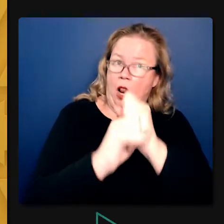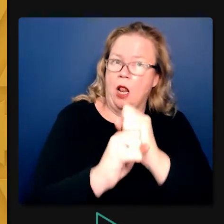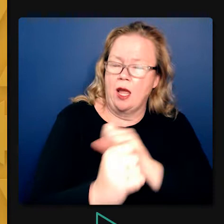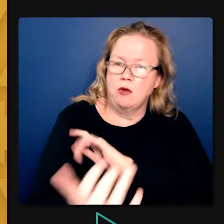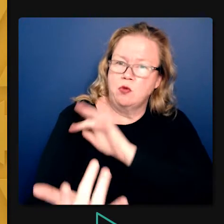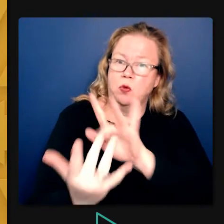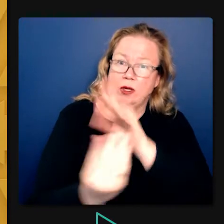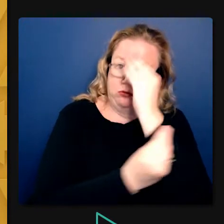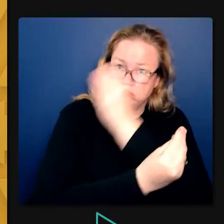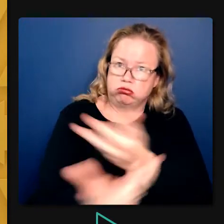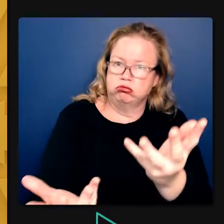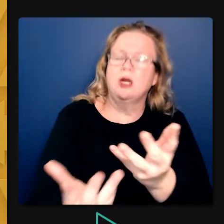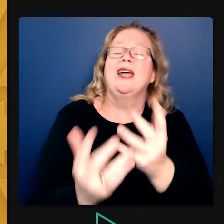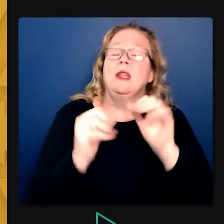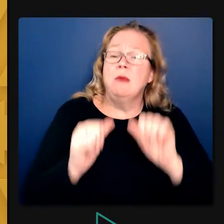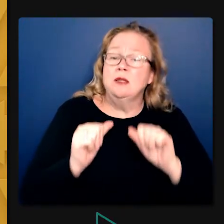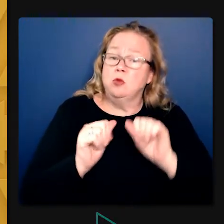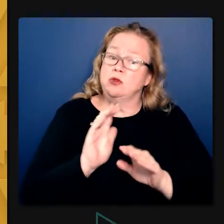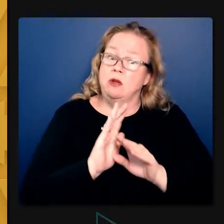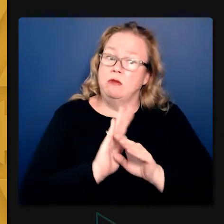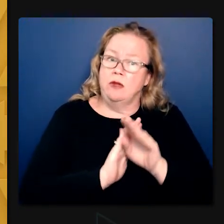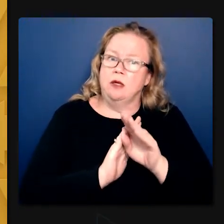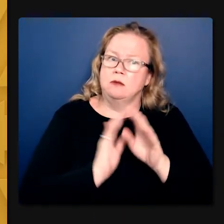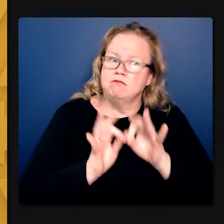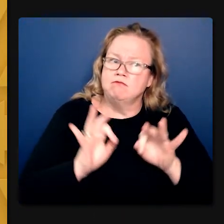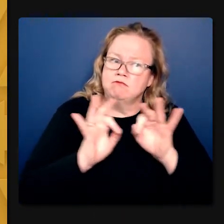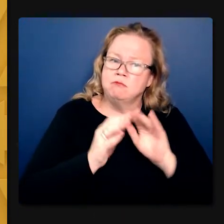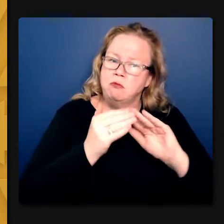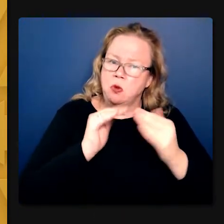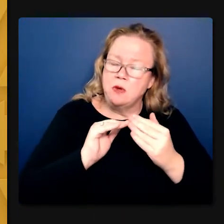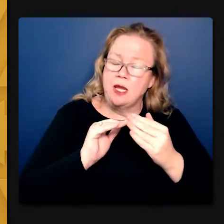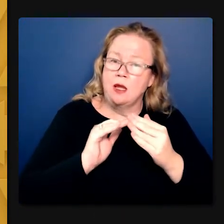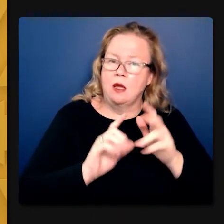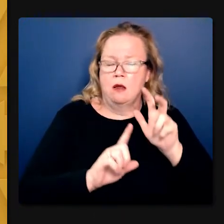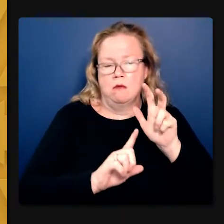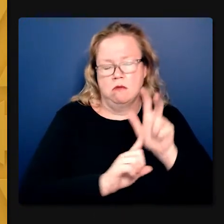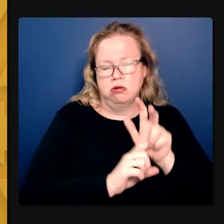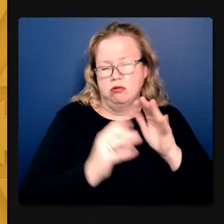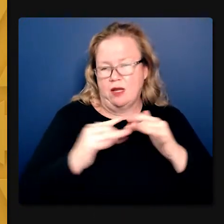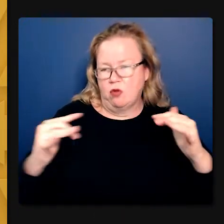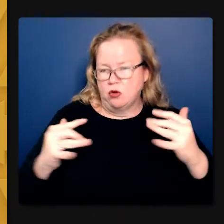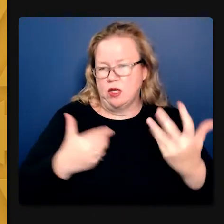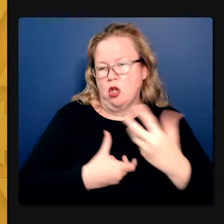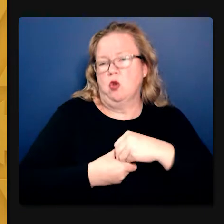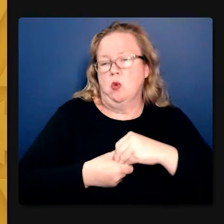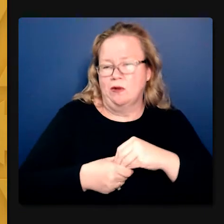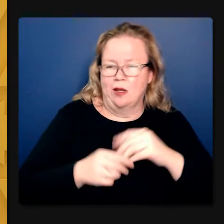And the potential to build meaningful communities, champion diversity, inclusion, and accessibility.